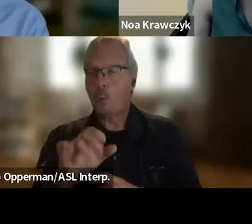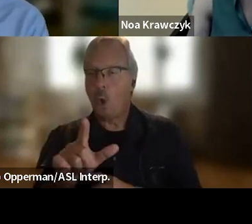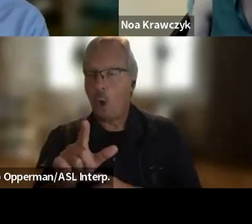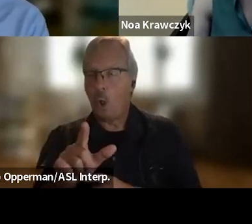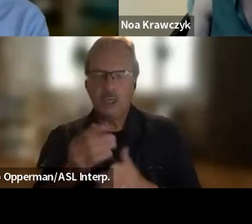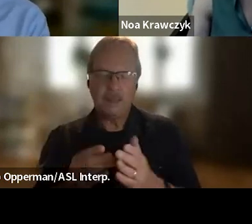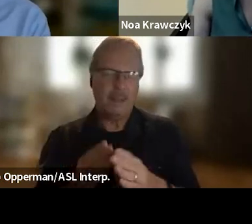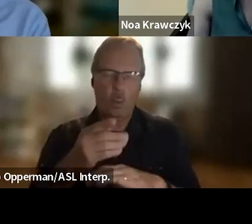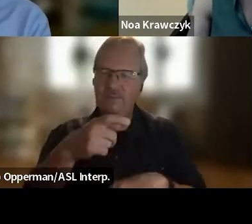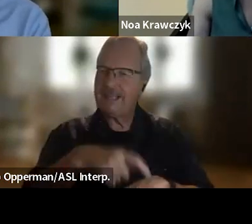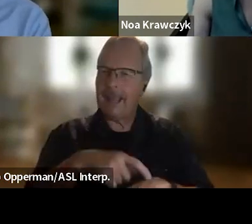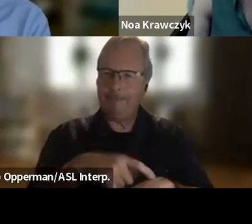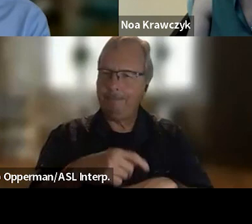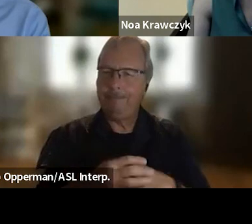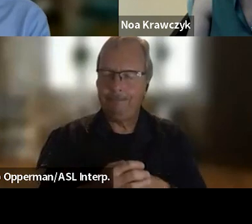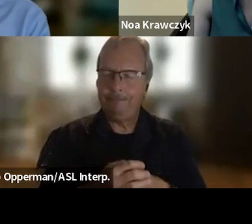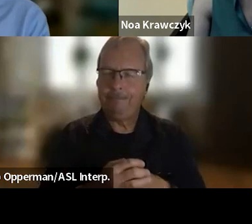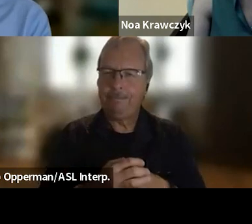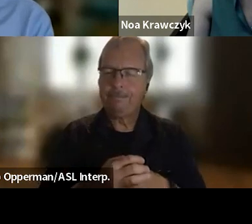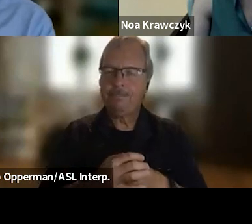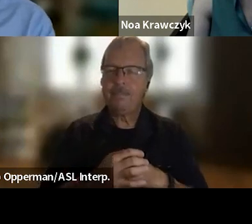And then I think as Sharon said,